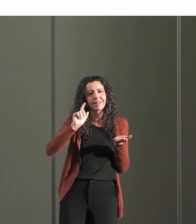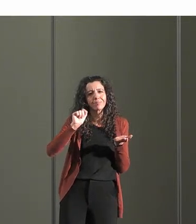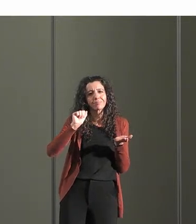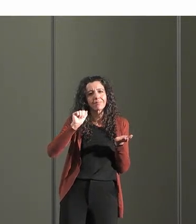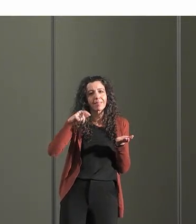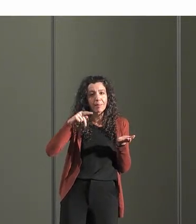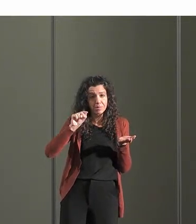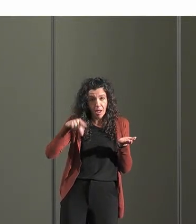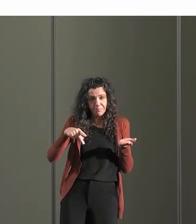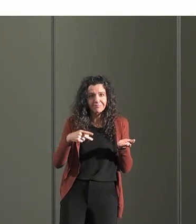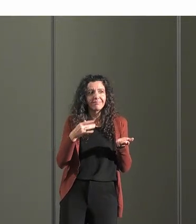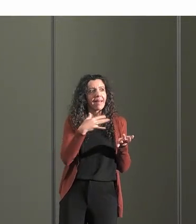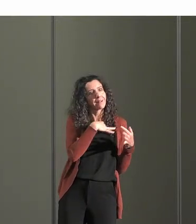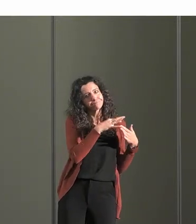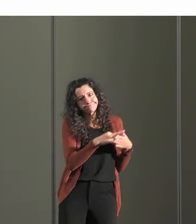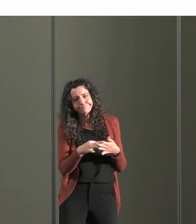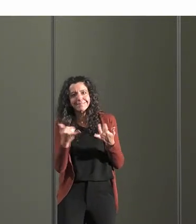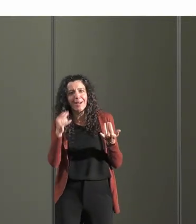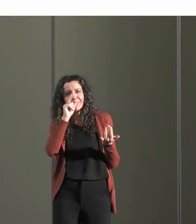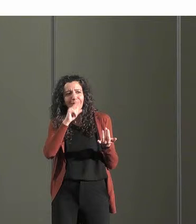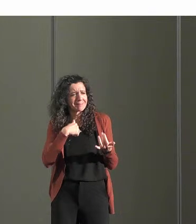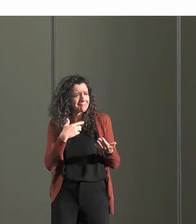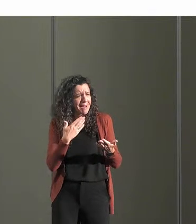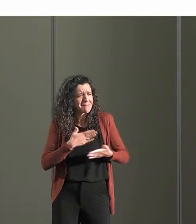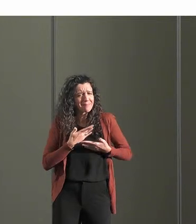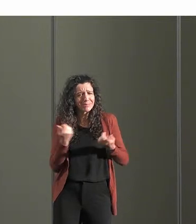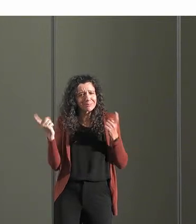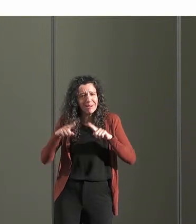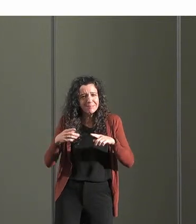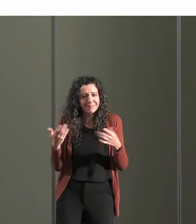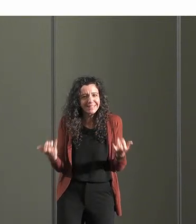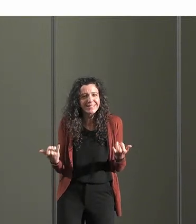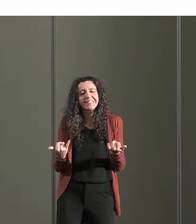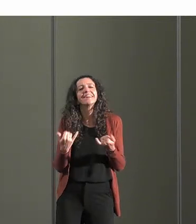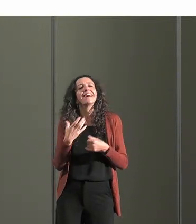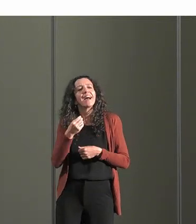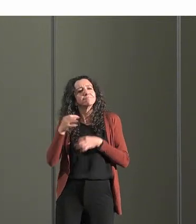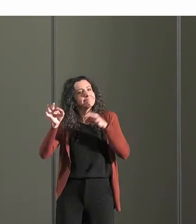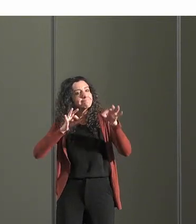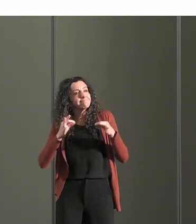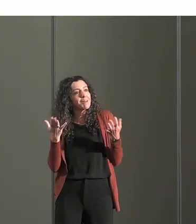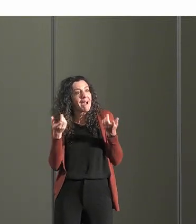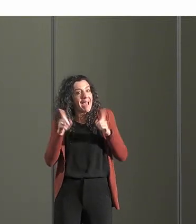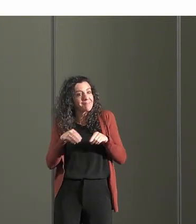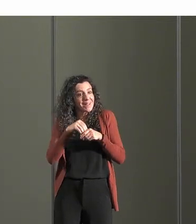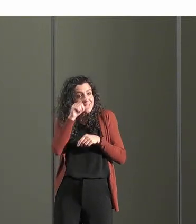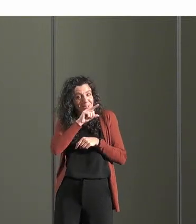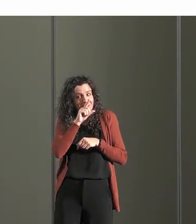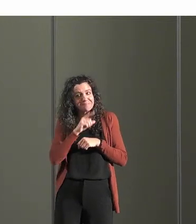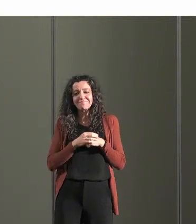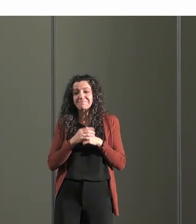Microsoft working on the service laptops and it led me here I'm grateful to be here today and share more about what